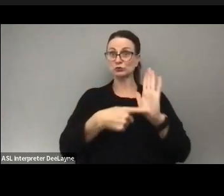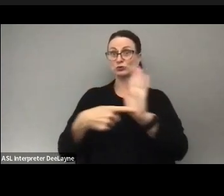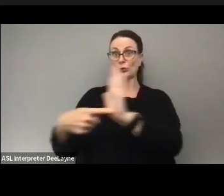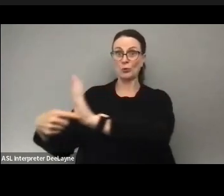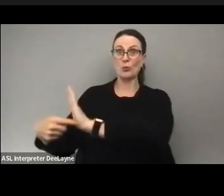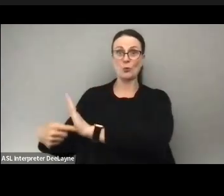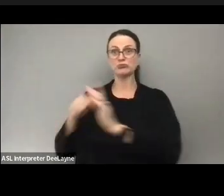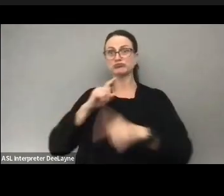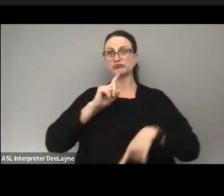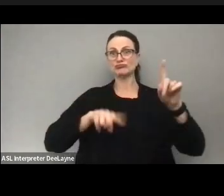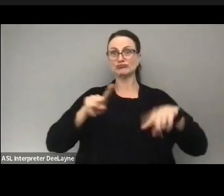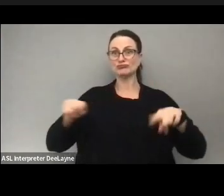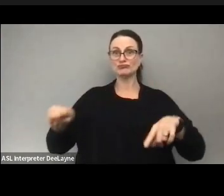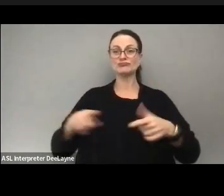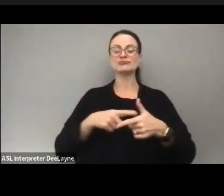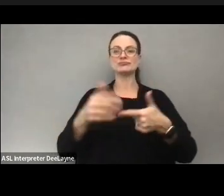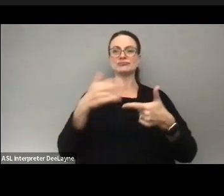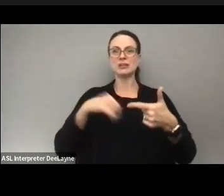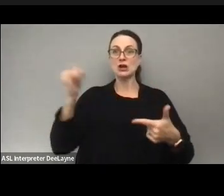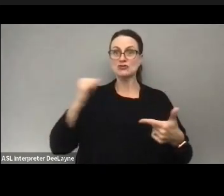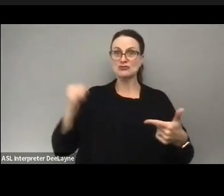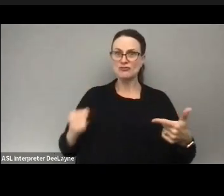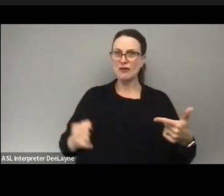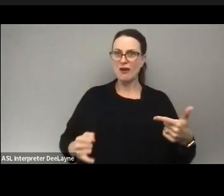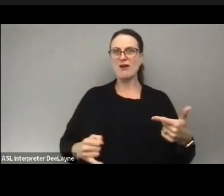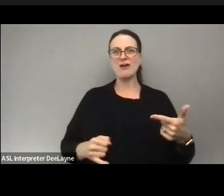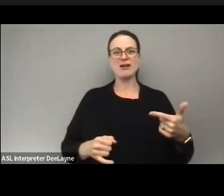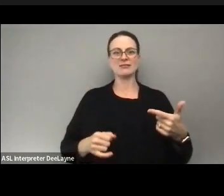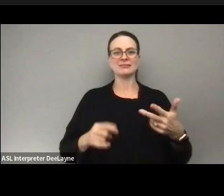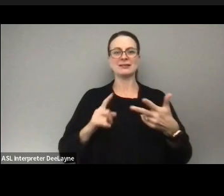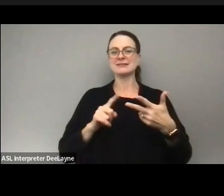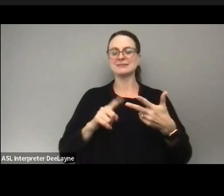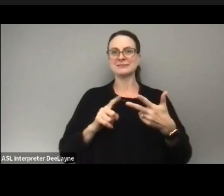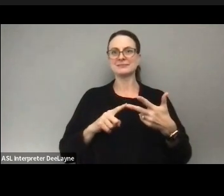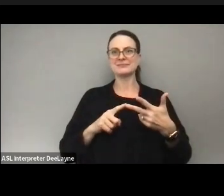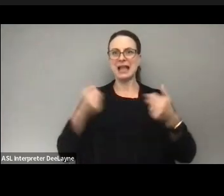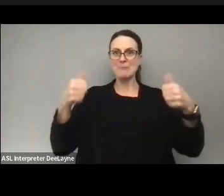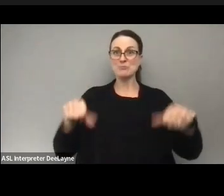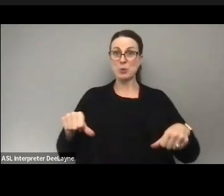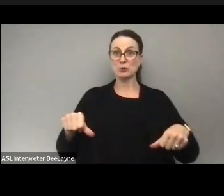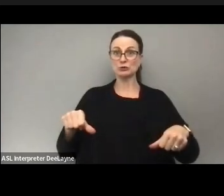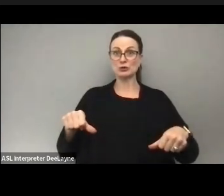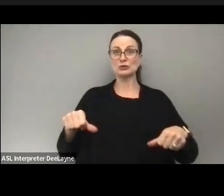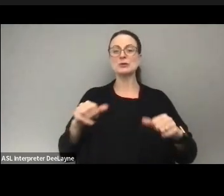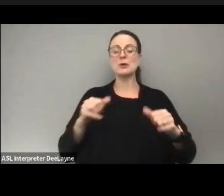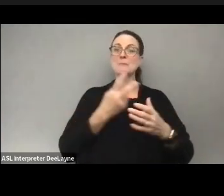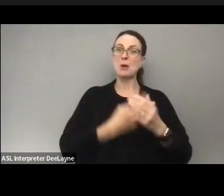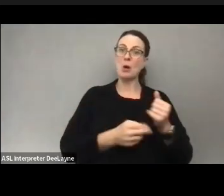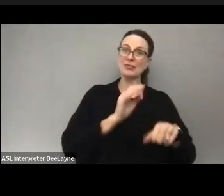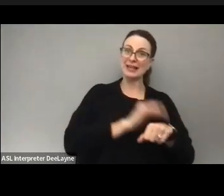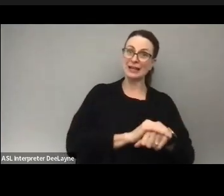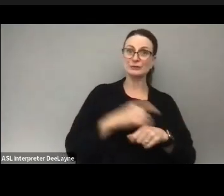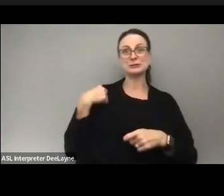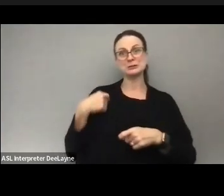show stick figure drawings, and then have a poster on the wall with both English and Spanish.